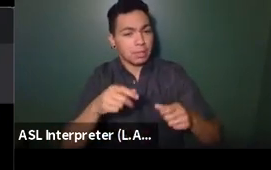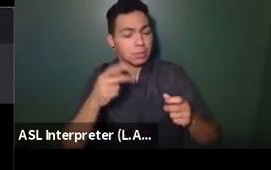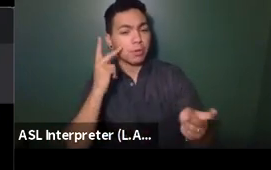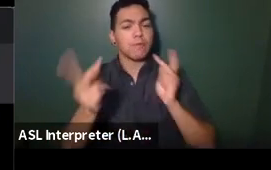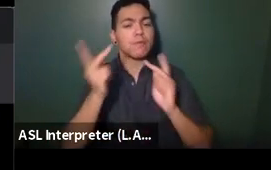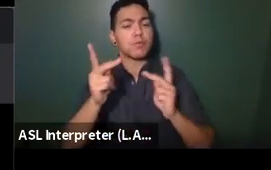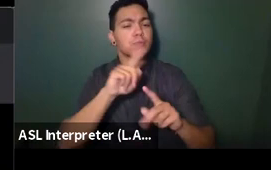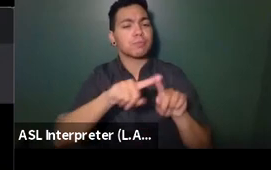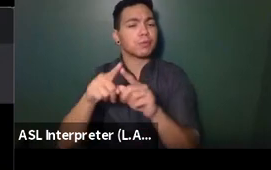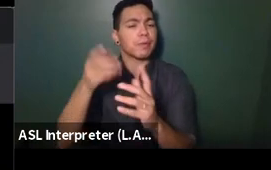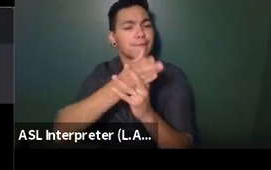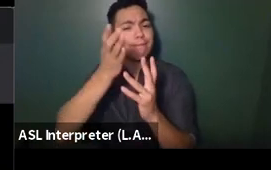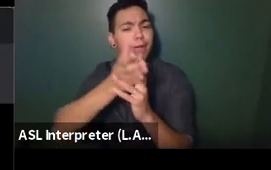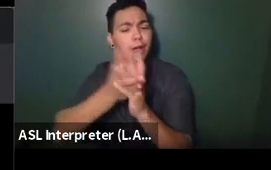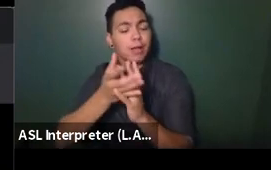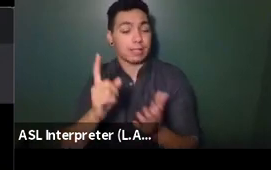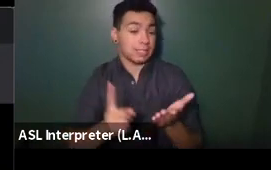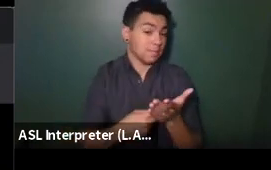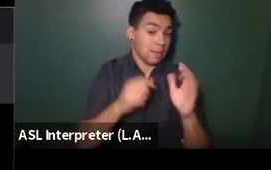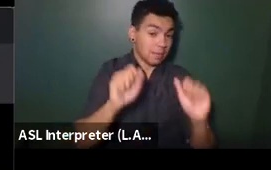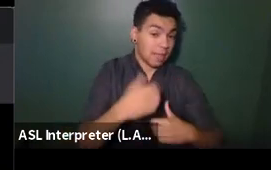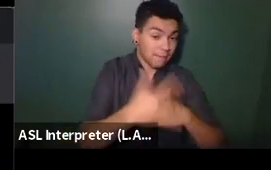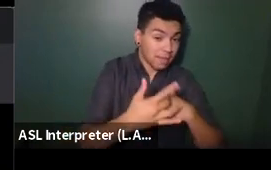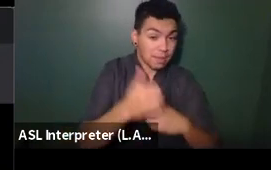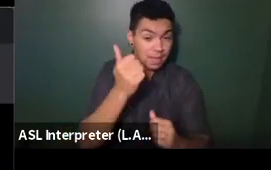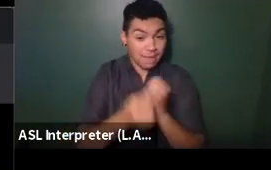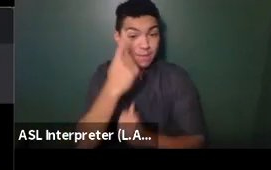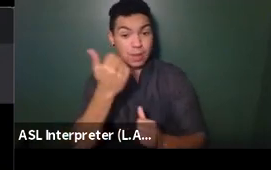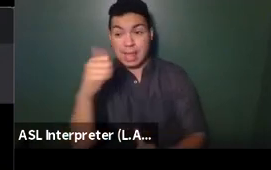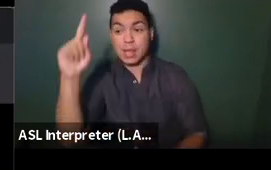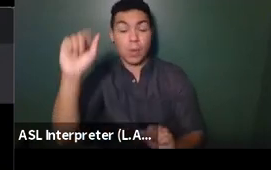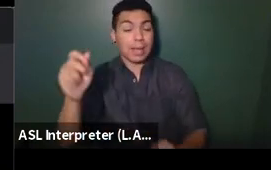Jeff Crawford: That sometimes, you said it could be available to everybody, or anyone can see it with the link.